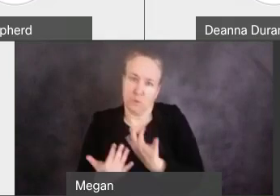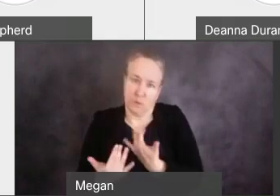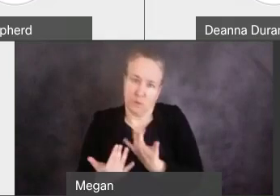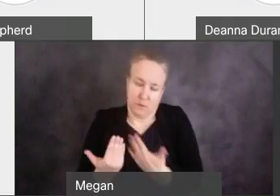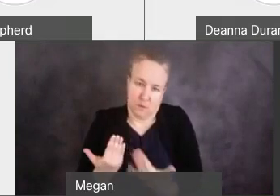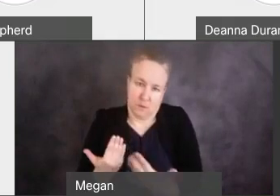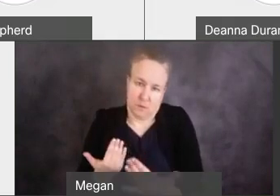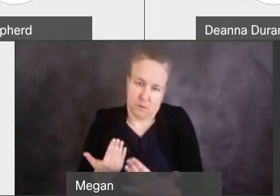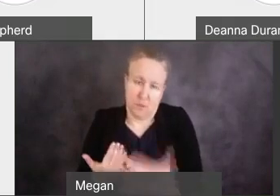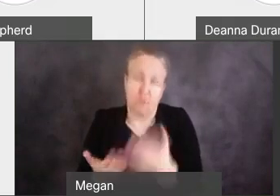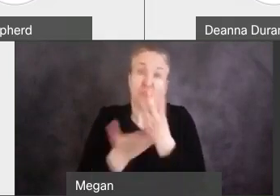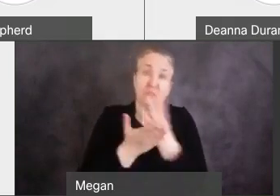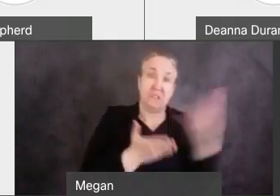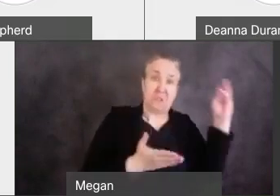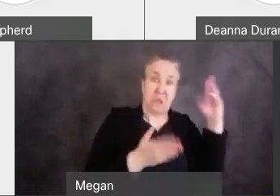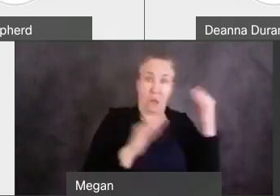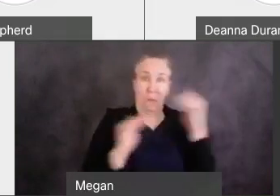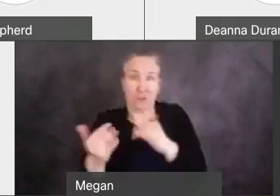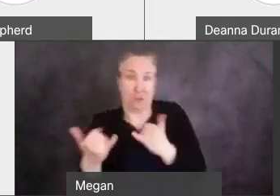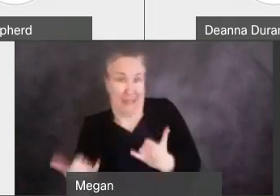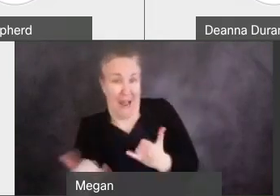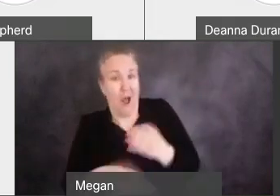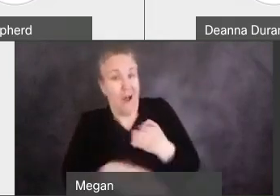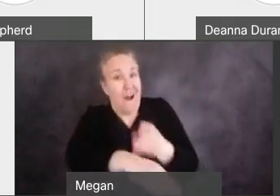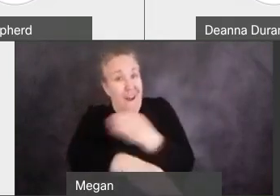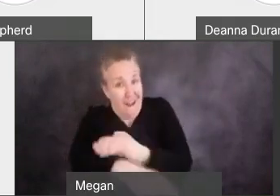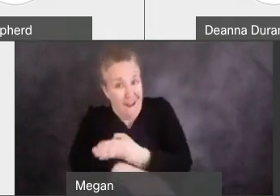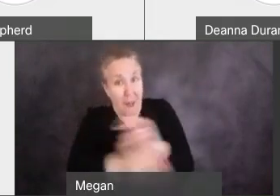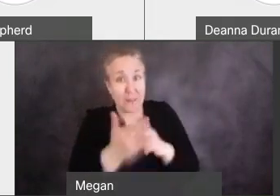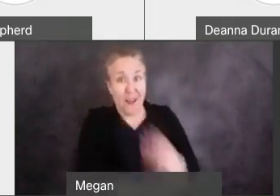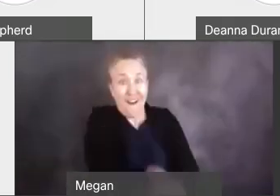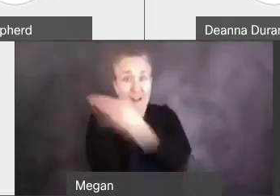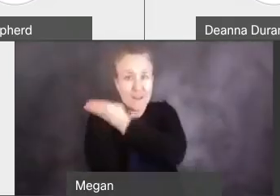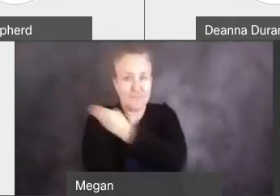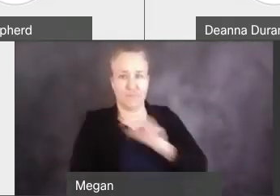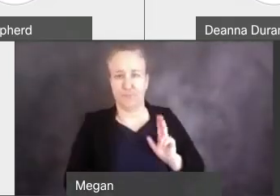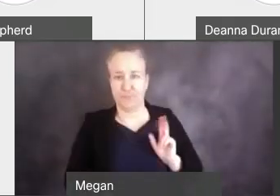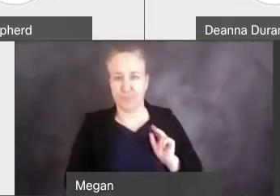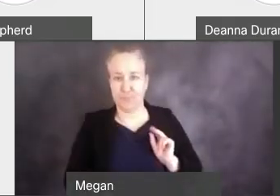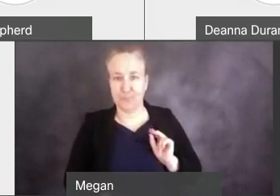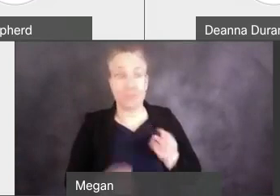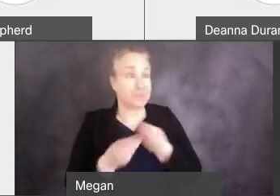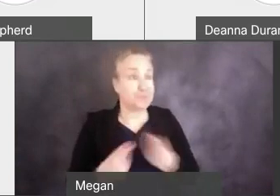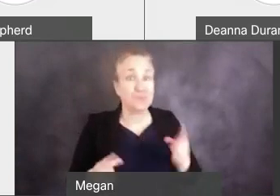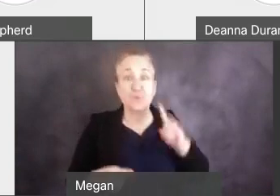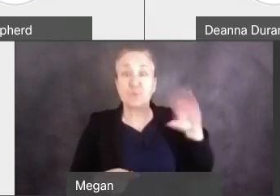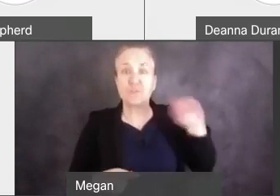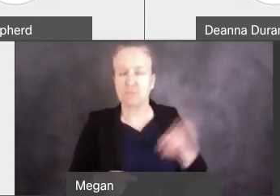ago, we're by no means through this yet but I am optimistic. You know, we're vaccinating people every